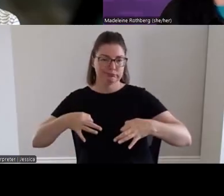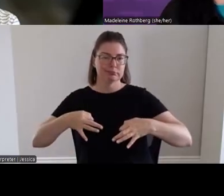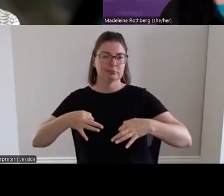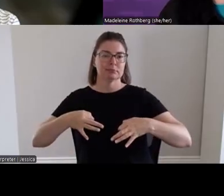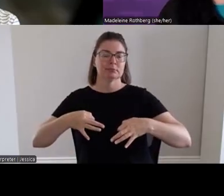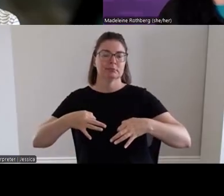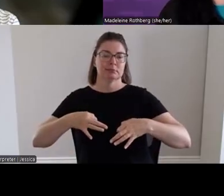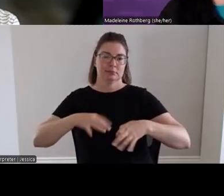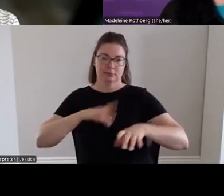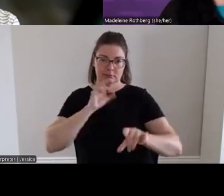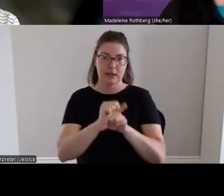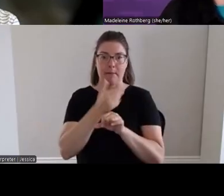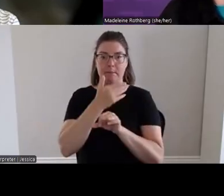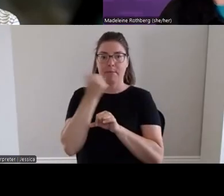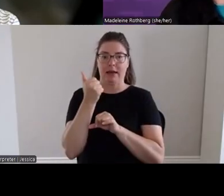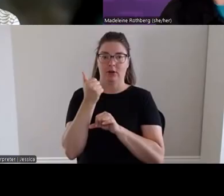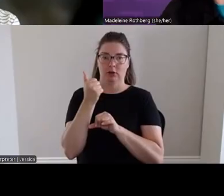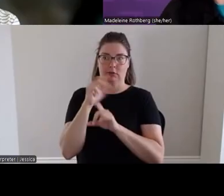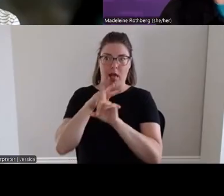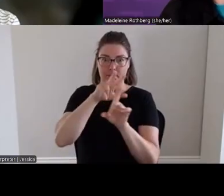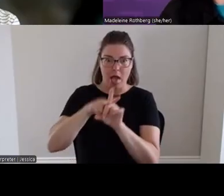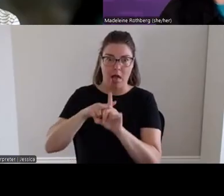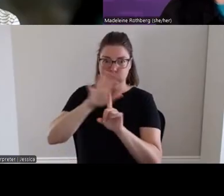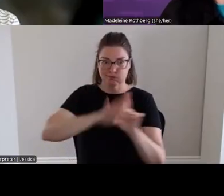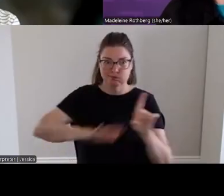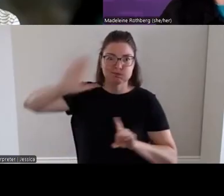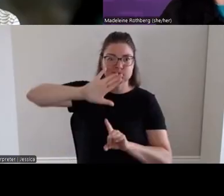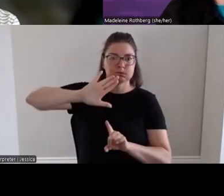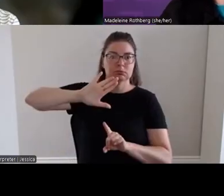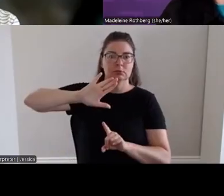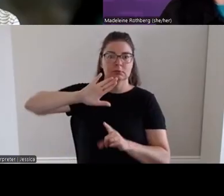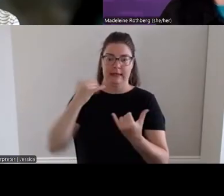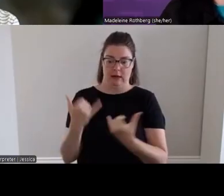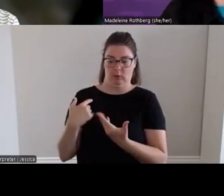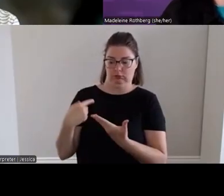um, to enable better localization. And so now that we've done a round of that, we feel more confident that the messages